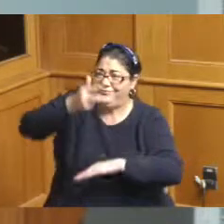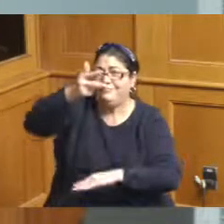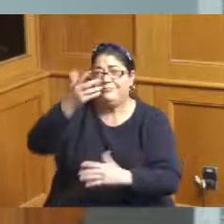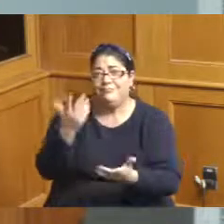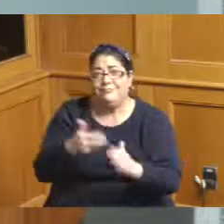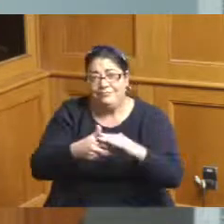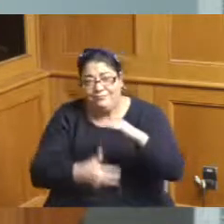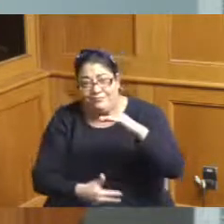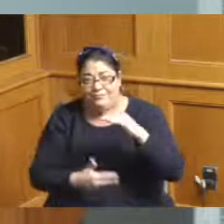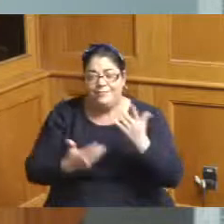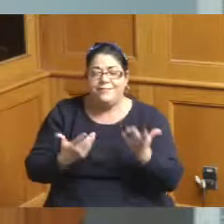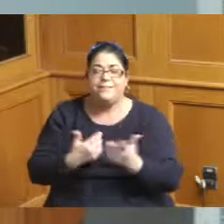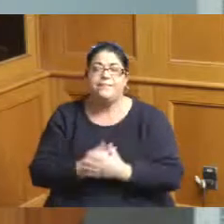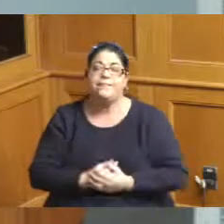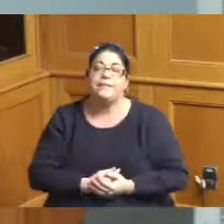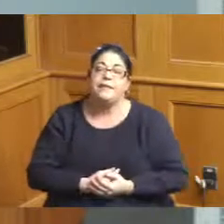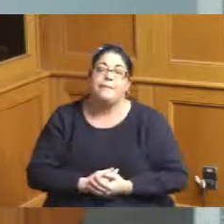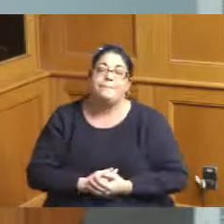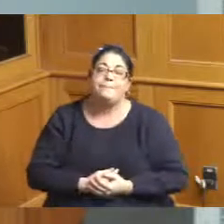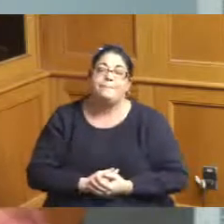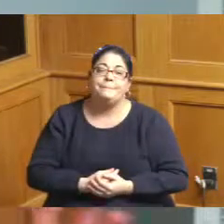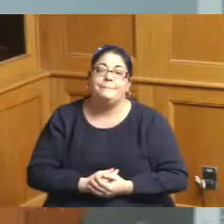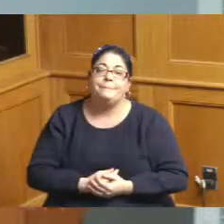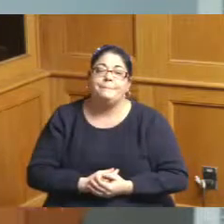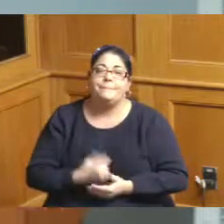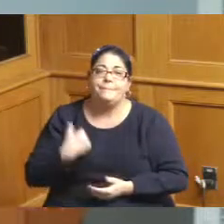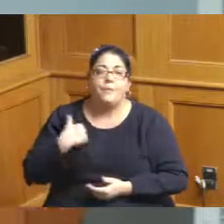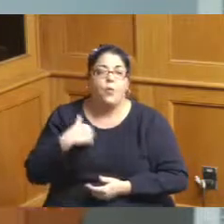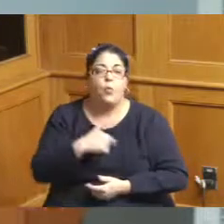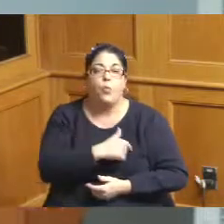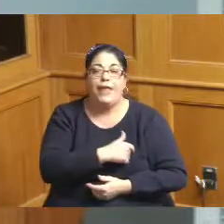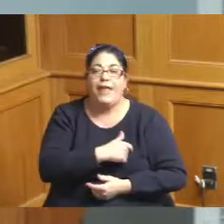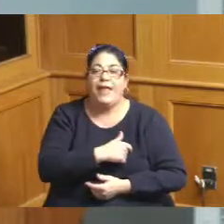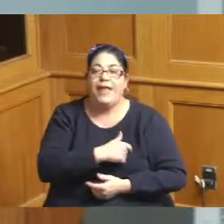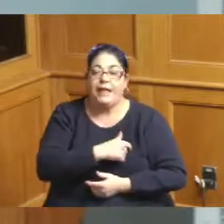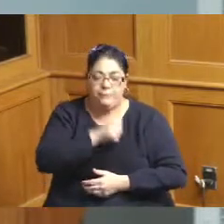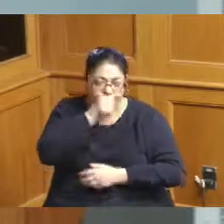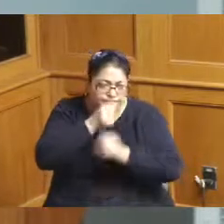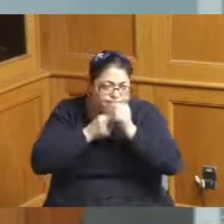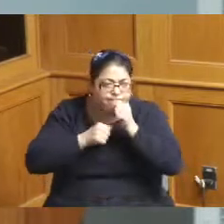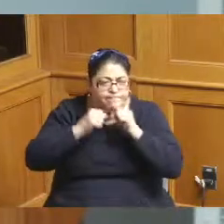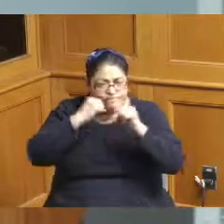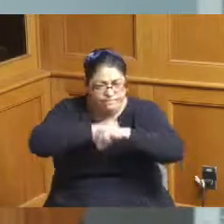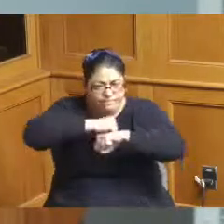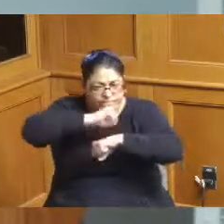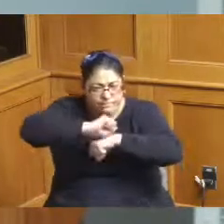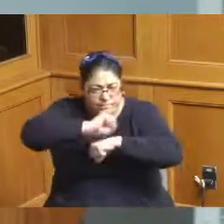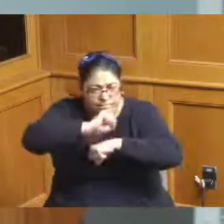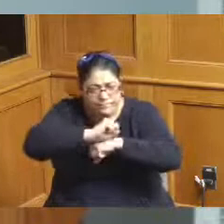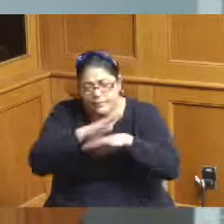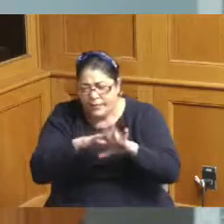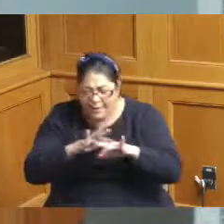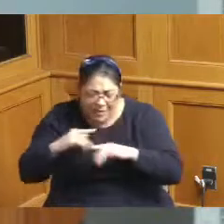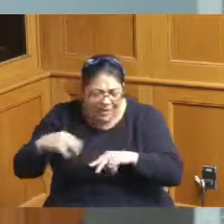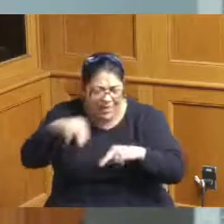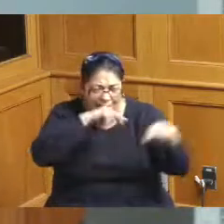we are I think we've crested through the due diligence period we've circled as a team a few